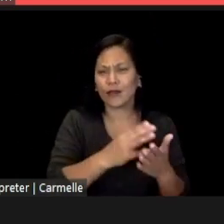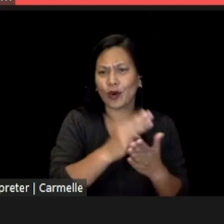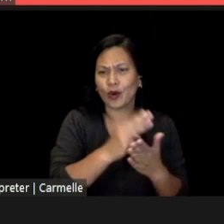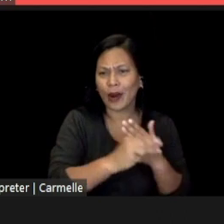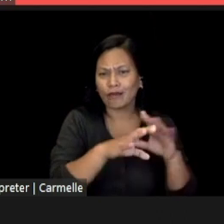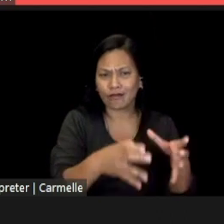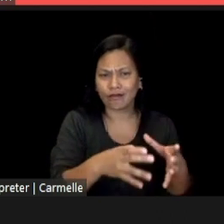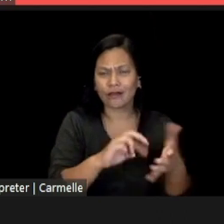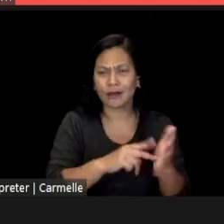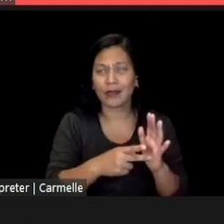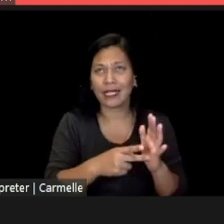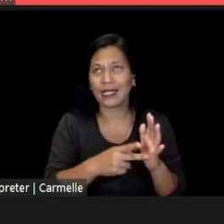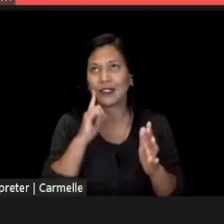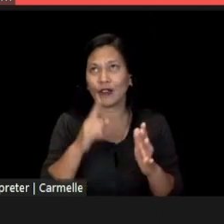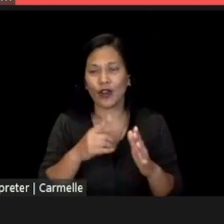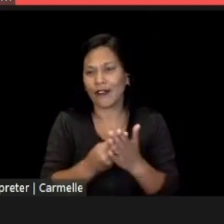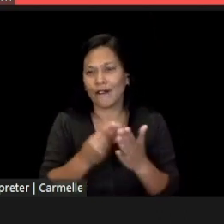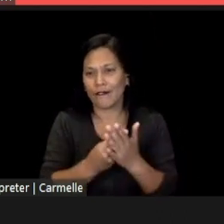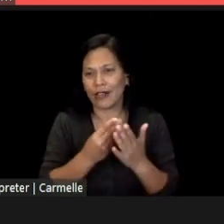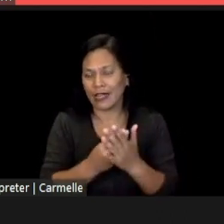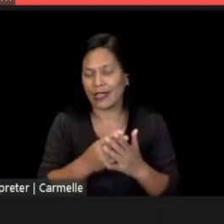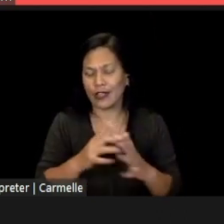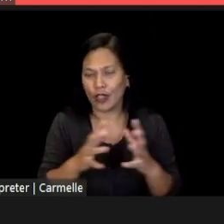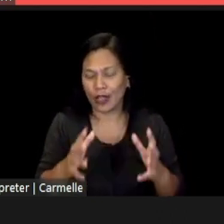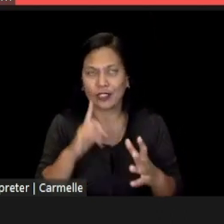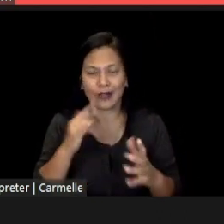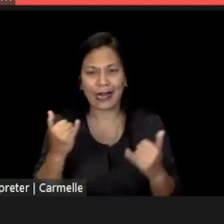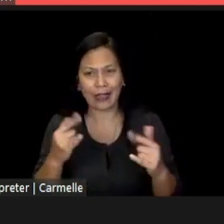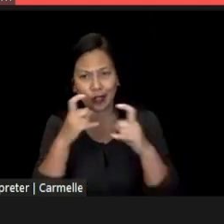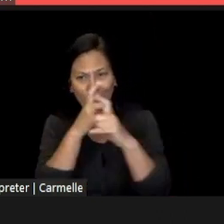So depending on the program, this is getting into the weeds very fast. I apologize.